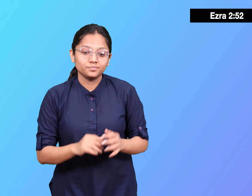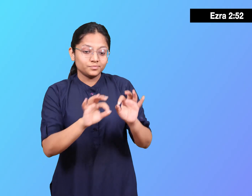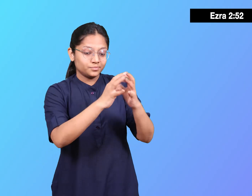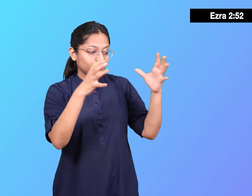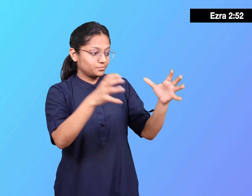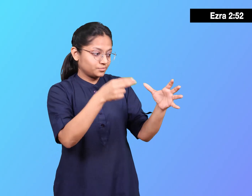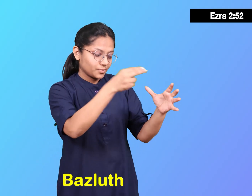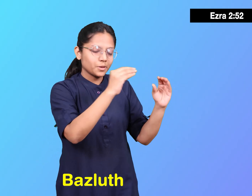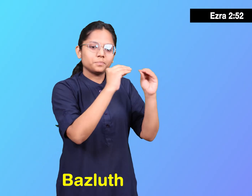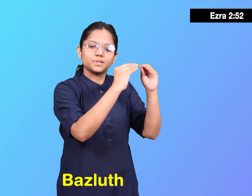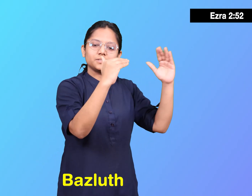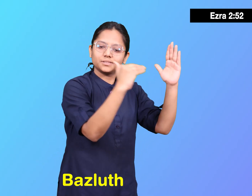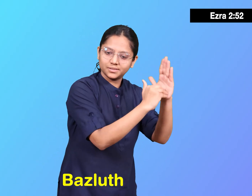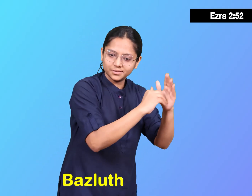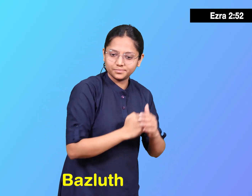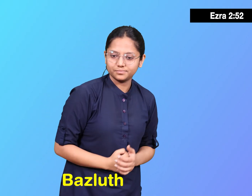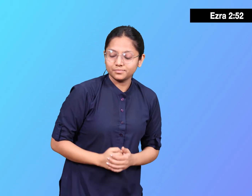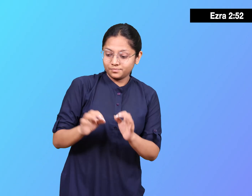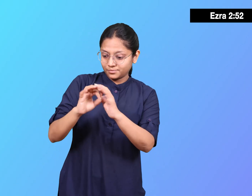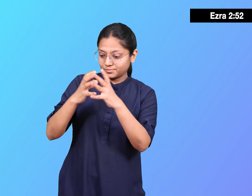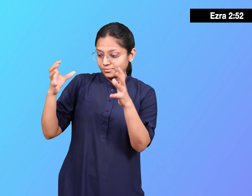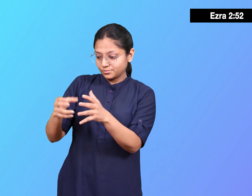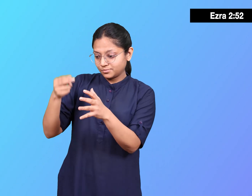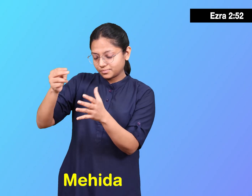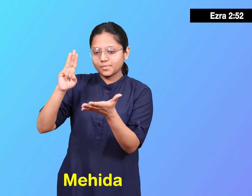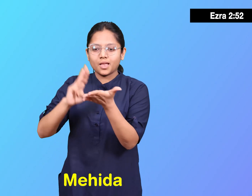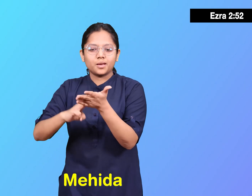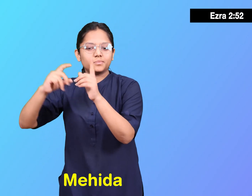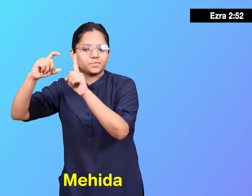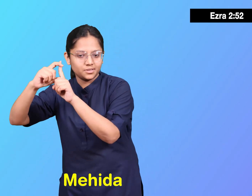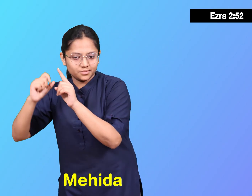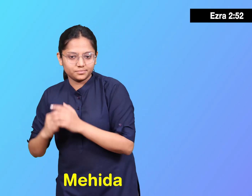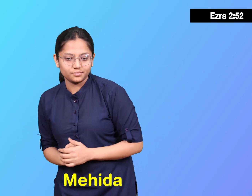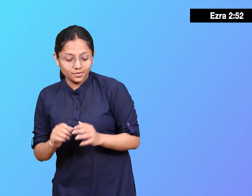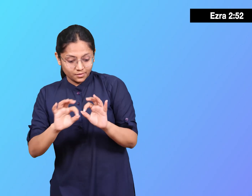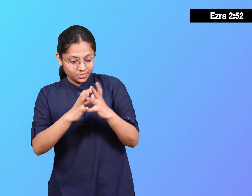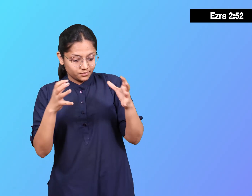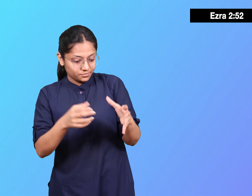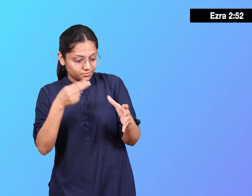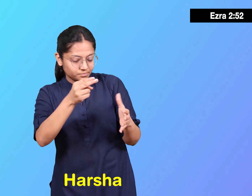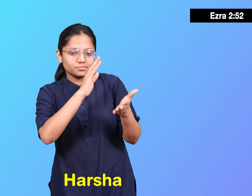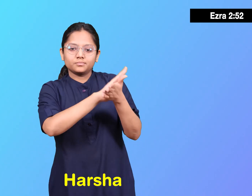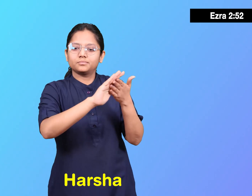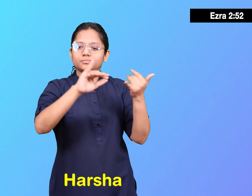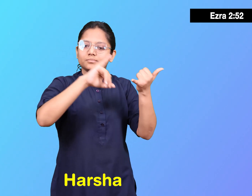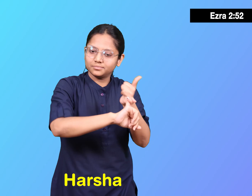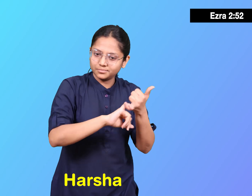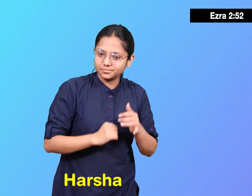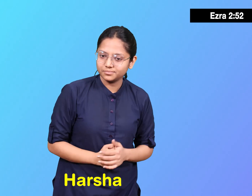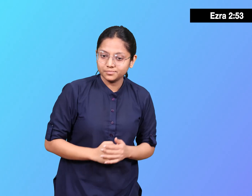Bazluth, Mehida, Harsha,